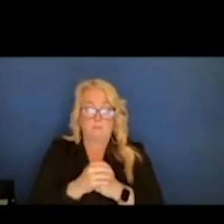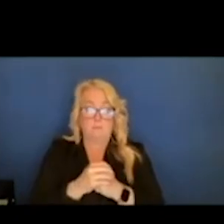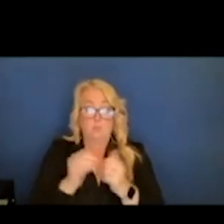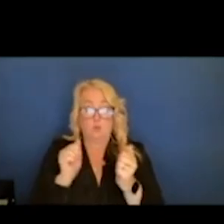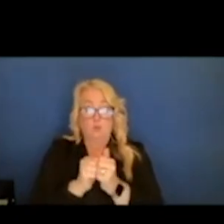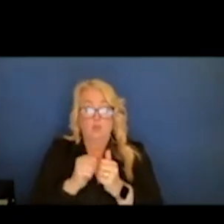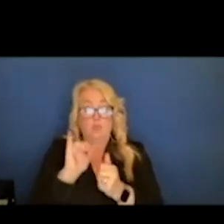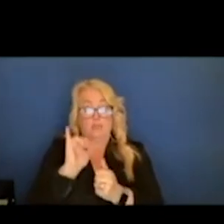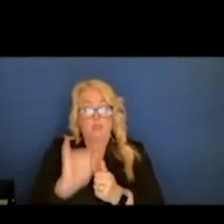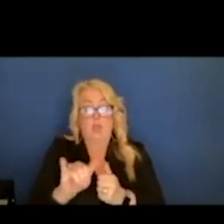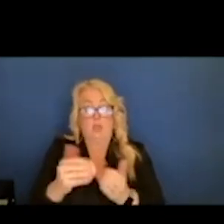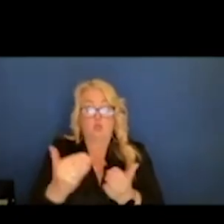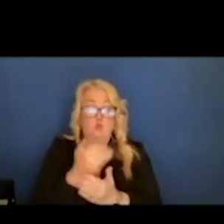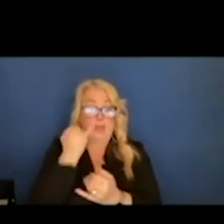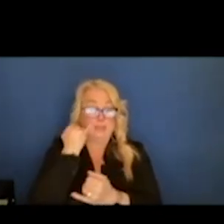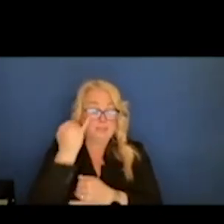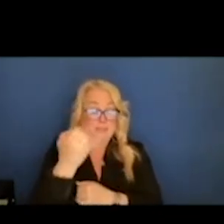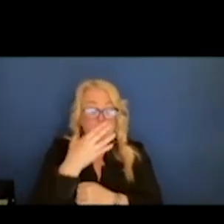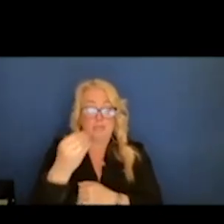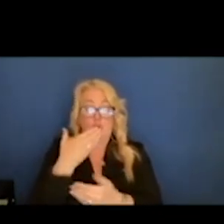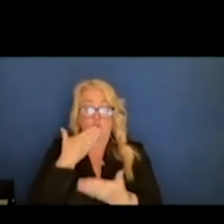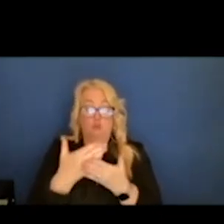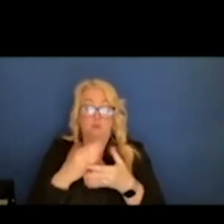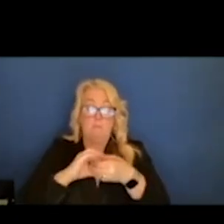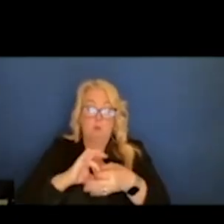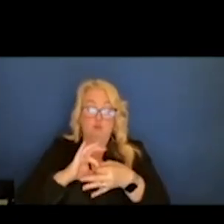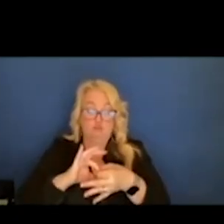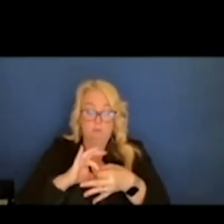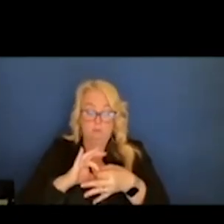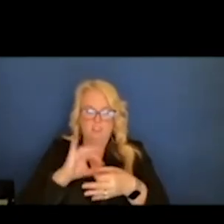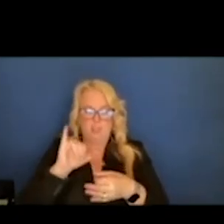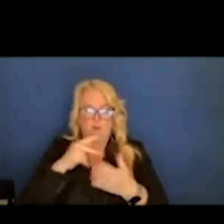By using new ideas and forming strong partnerships, these programs are making